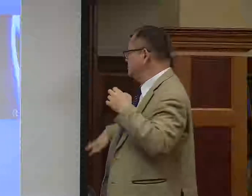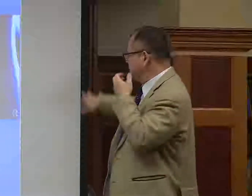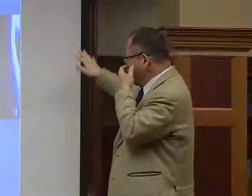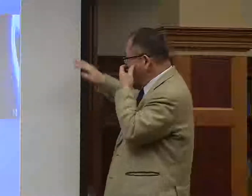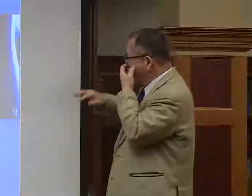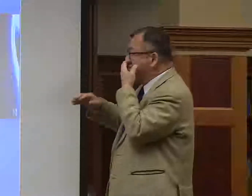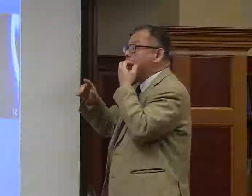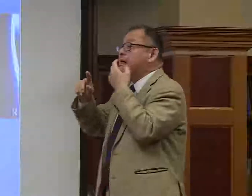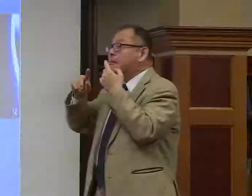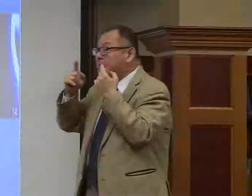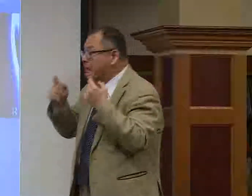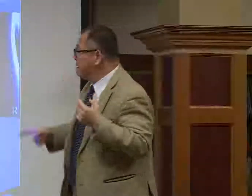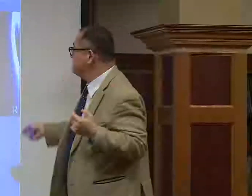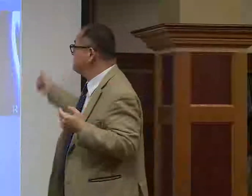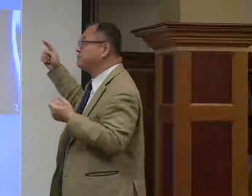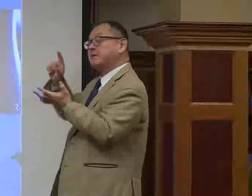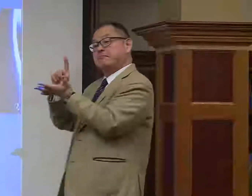but that is not yet happening.